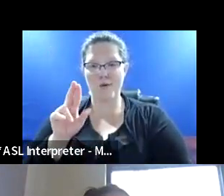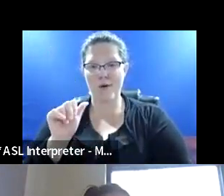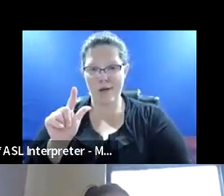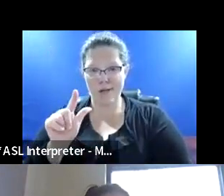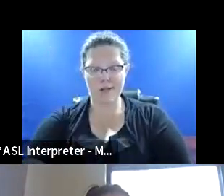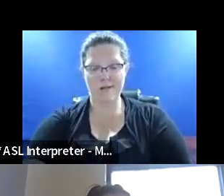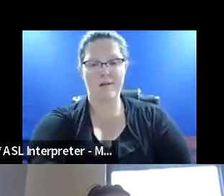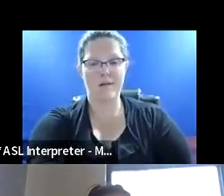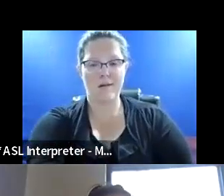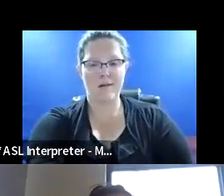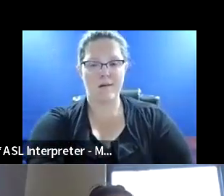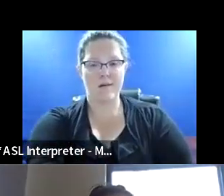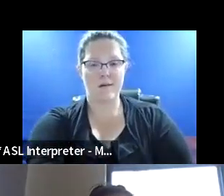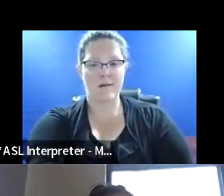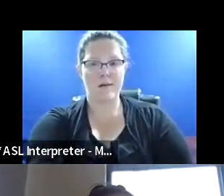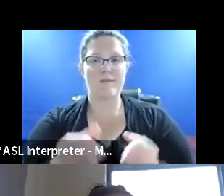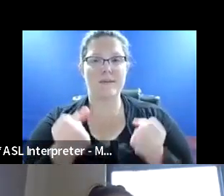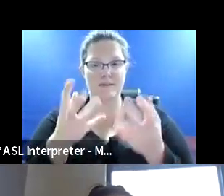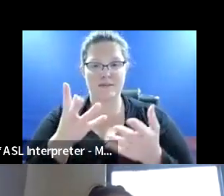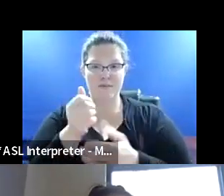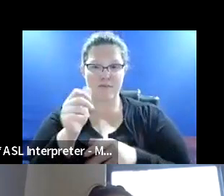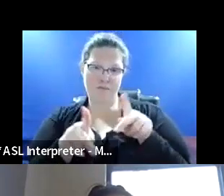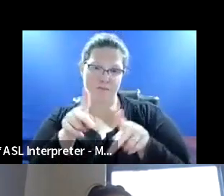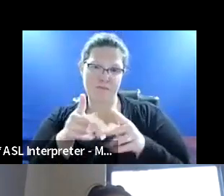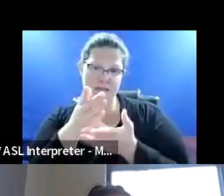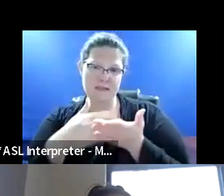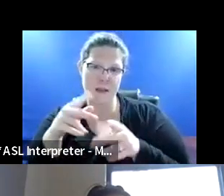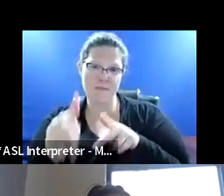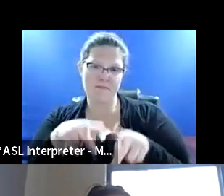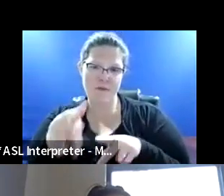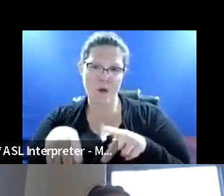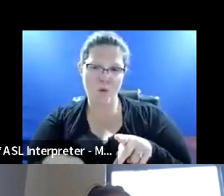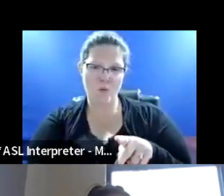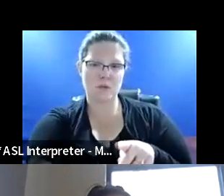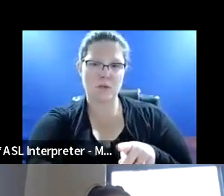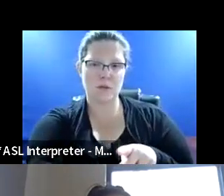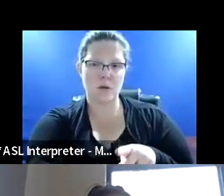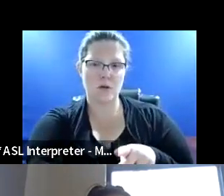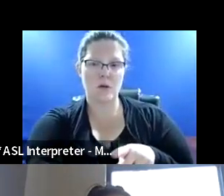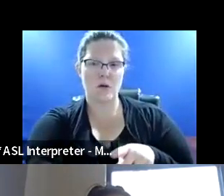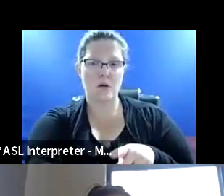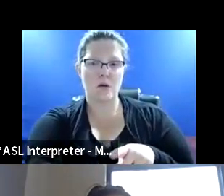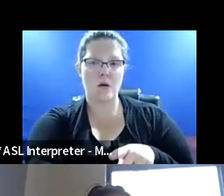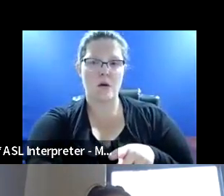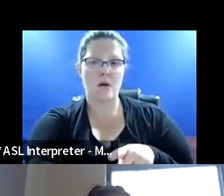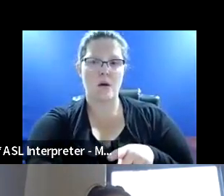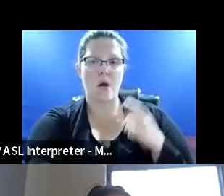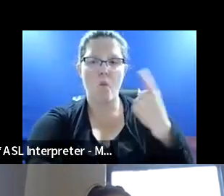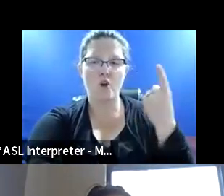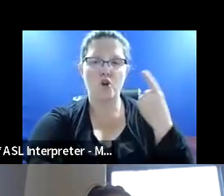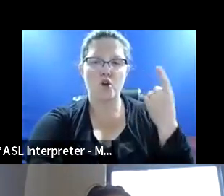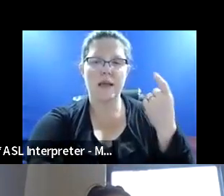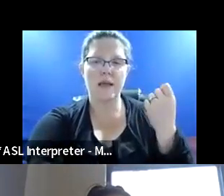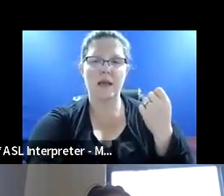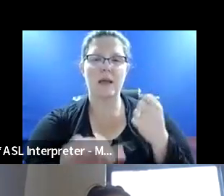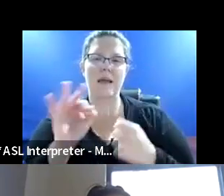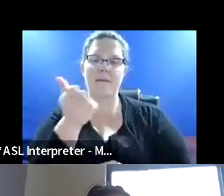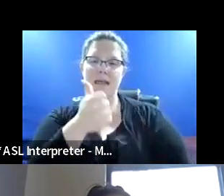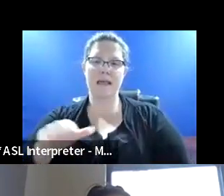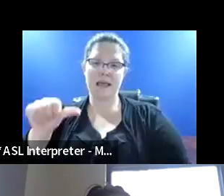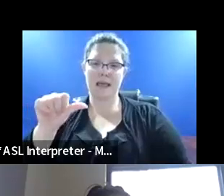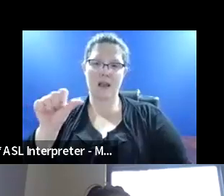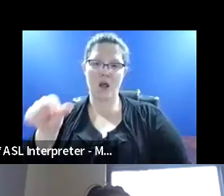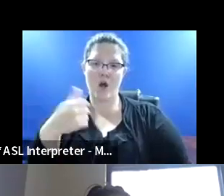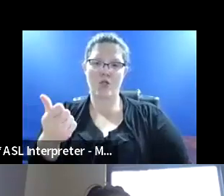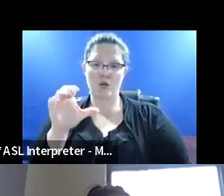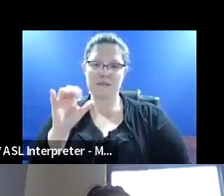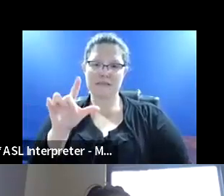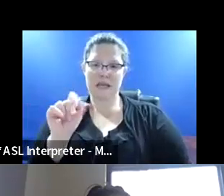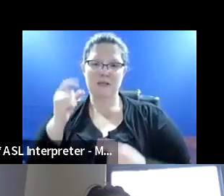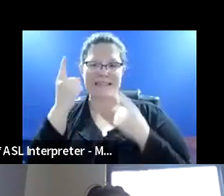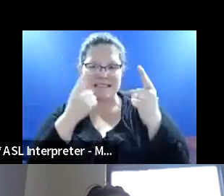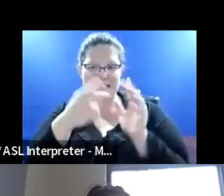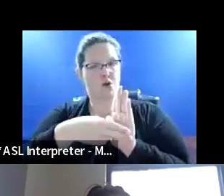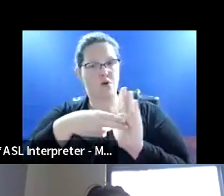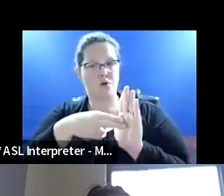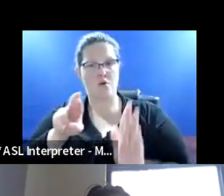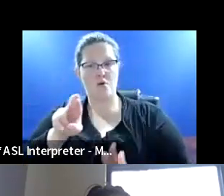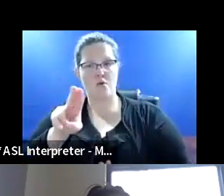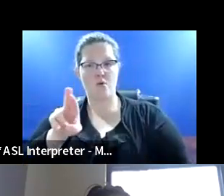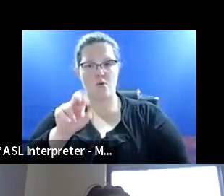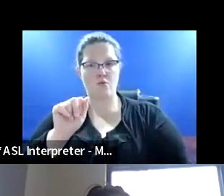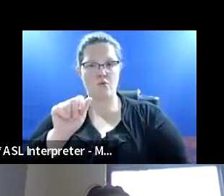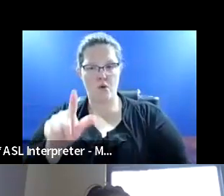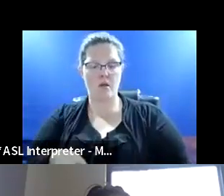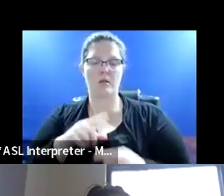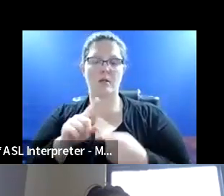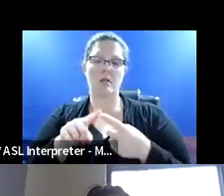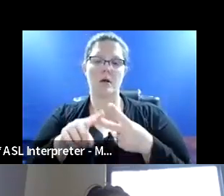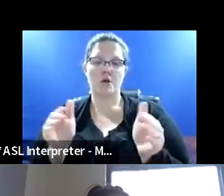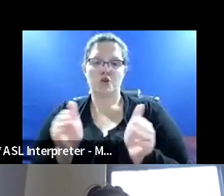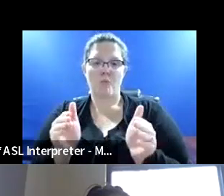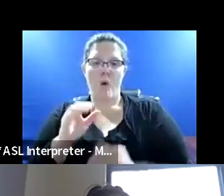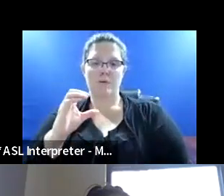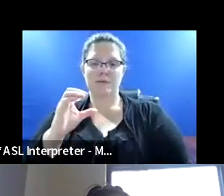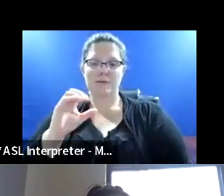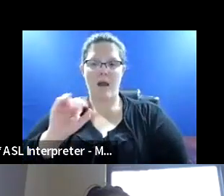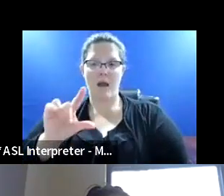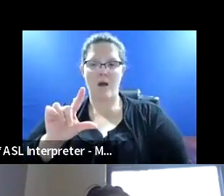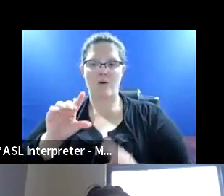WE ALSO HAVE A CONVERSATION GOING ON IN THE CHAT ABOUT RURAL.